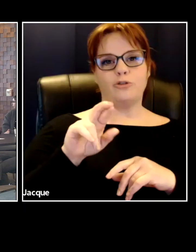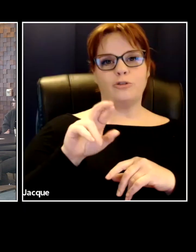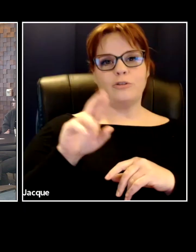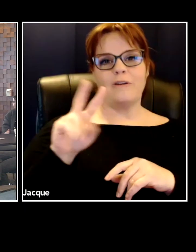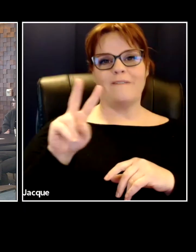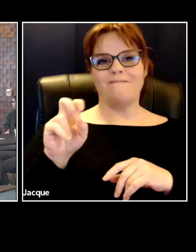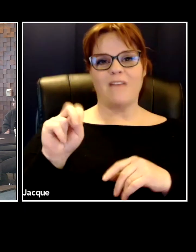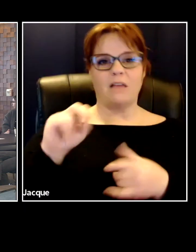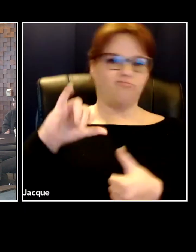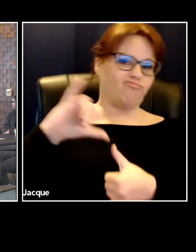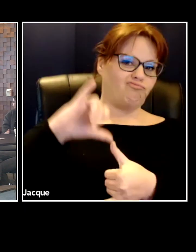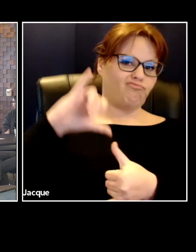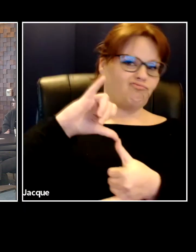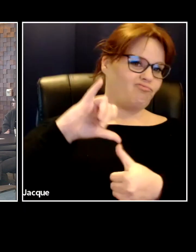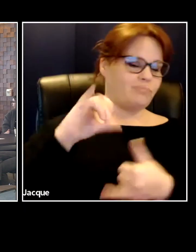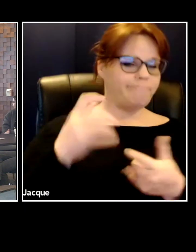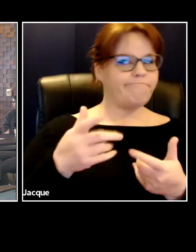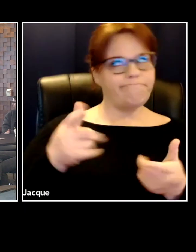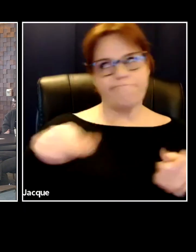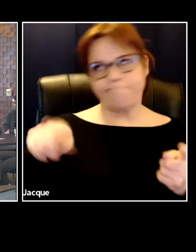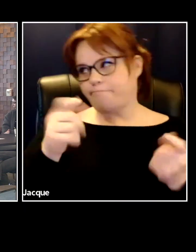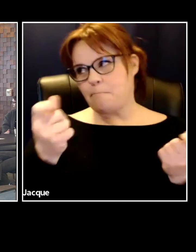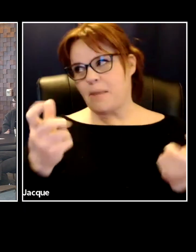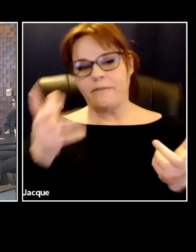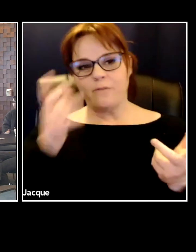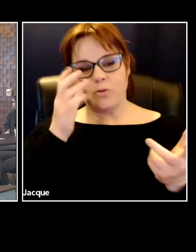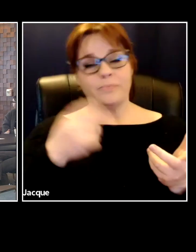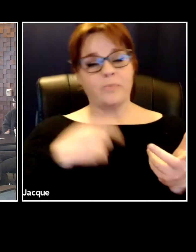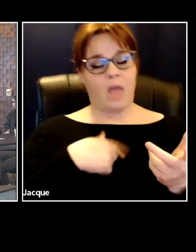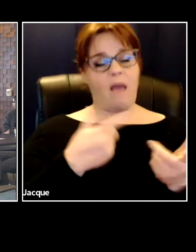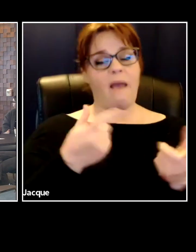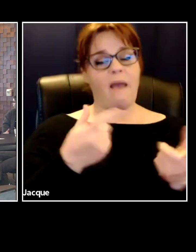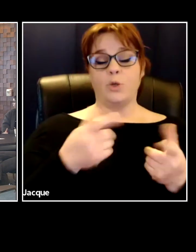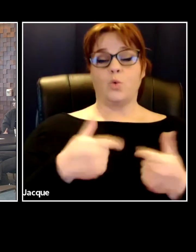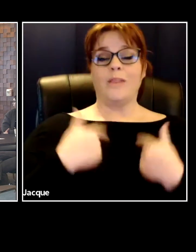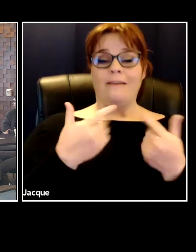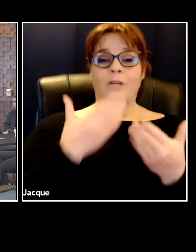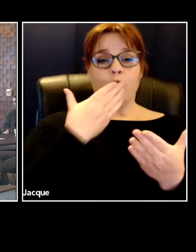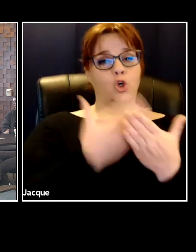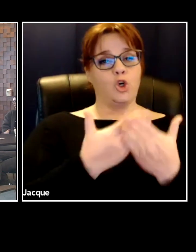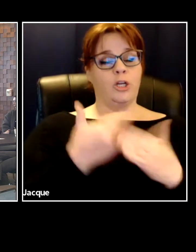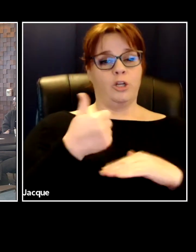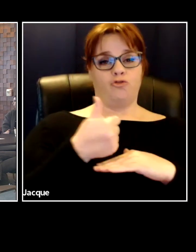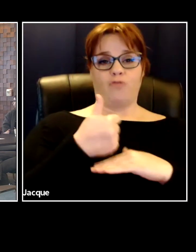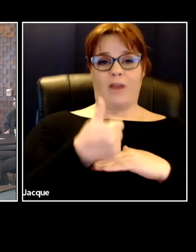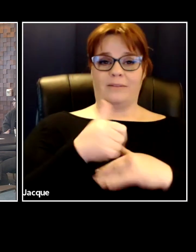transportation as much as I can. I happen to live in a good transit area, but uh doesn't mean I